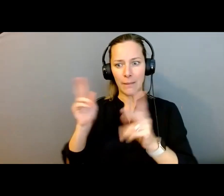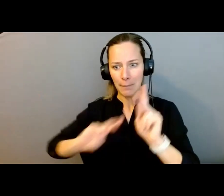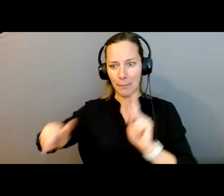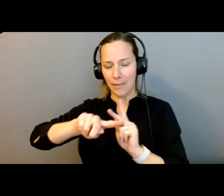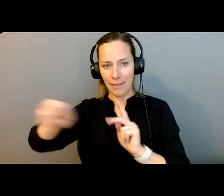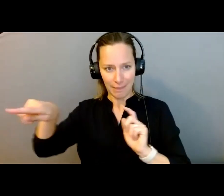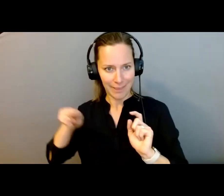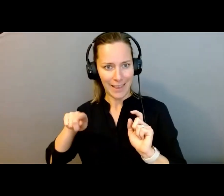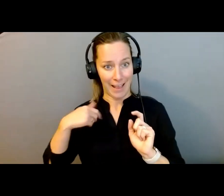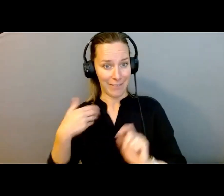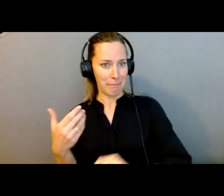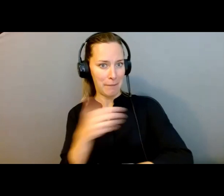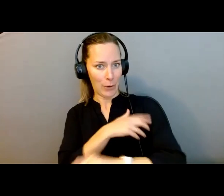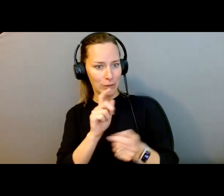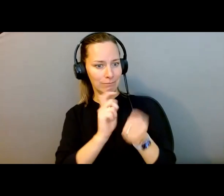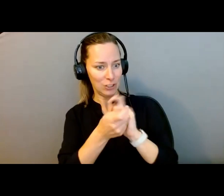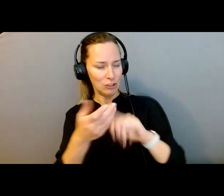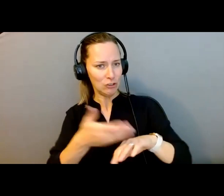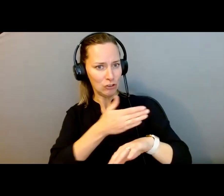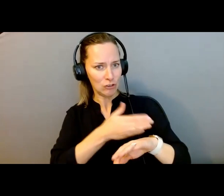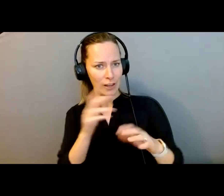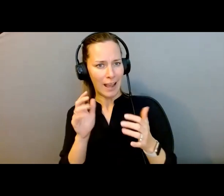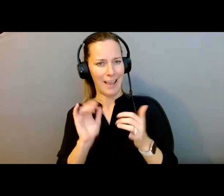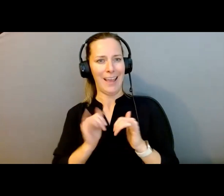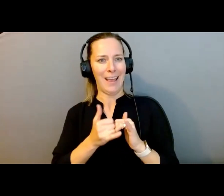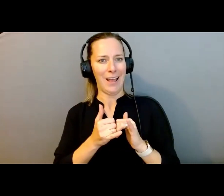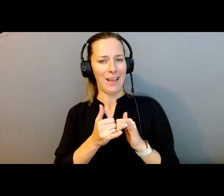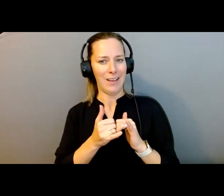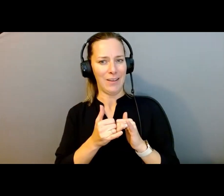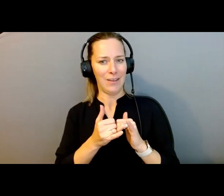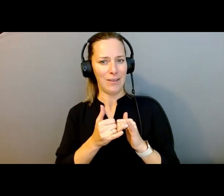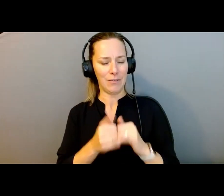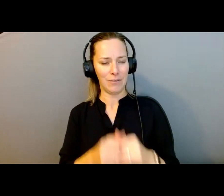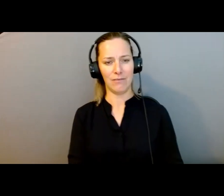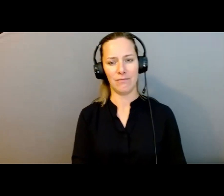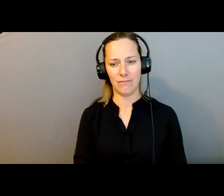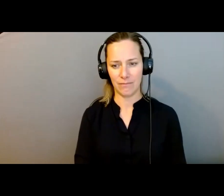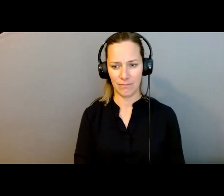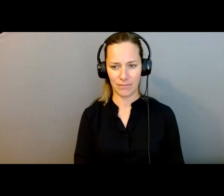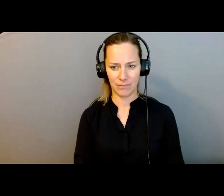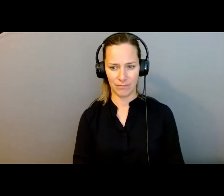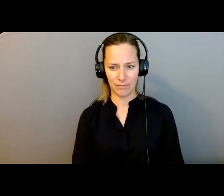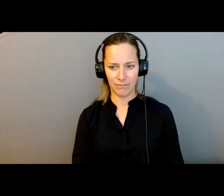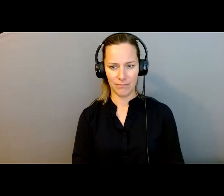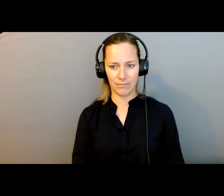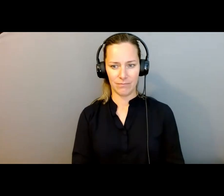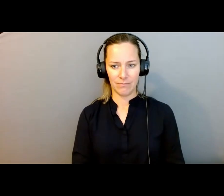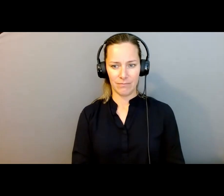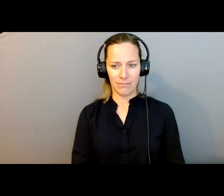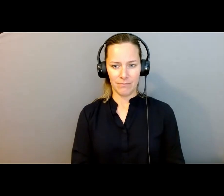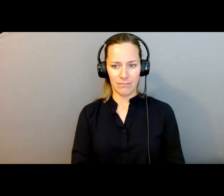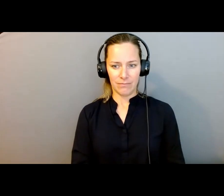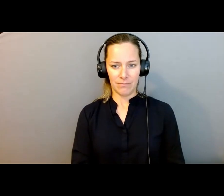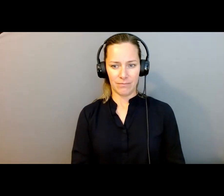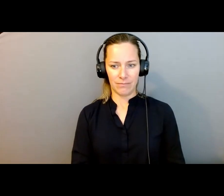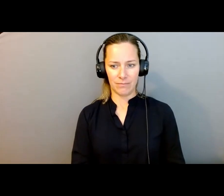the power to make change? >> JENNIFER CHAMBERS: